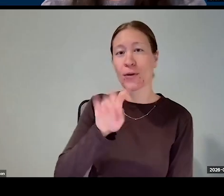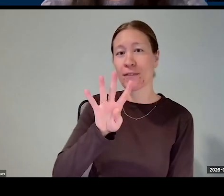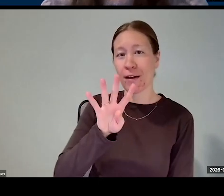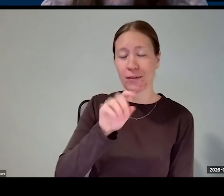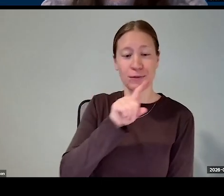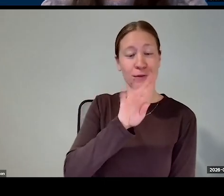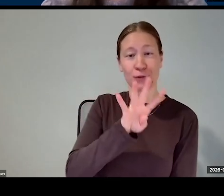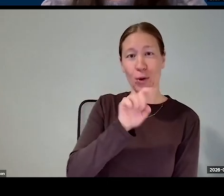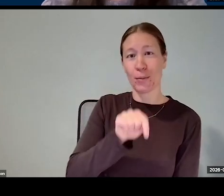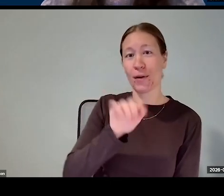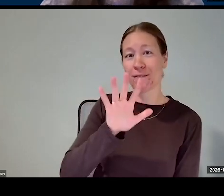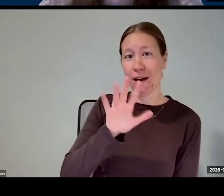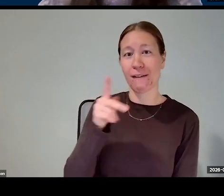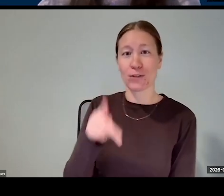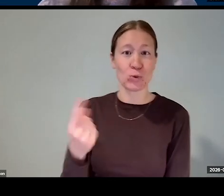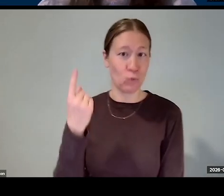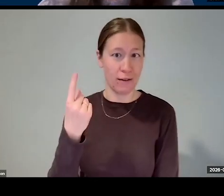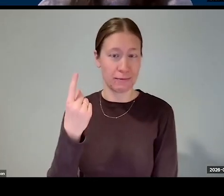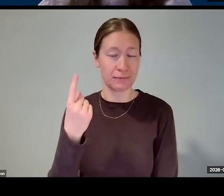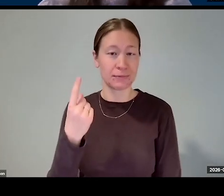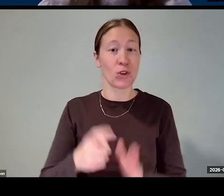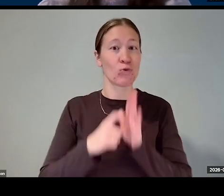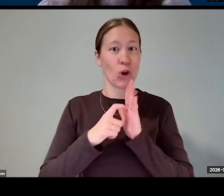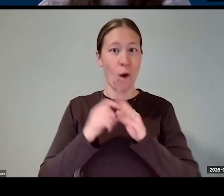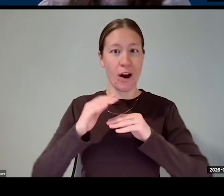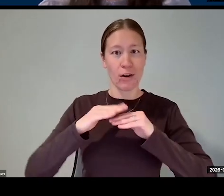So your contrast ratio needs to be greater than or equal to 4.5.